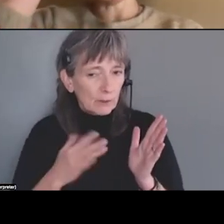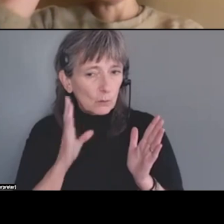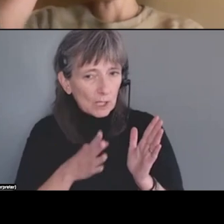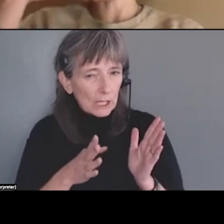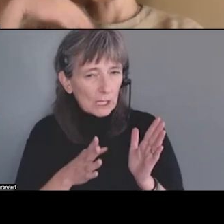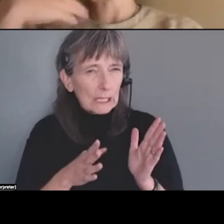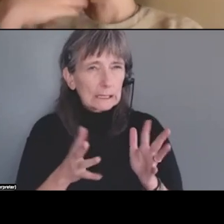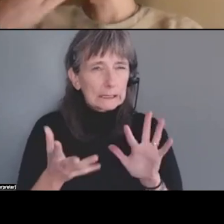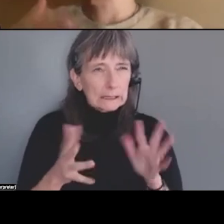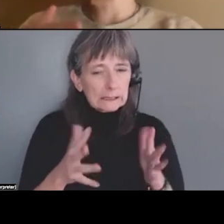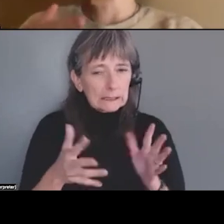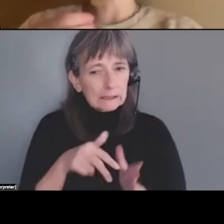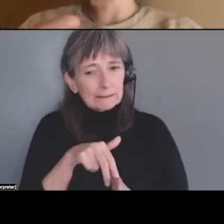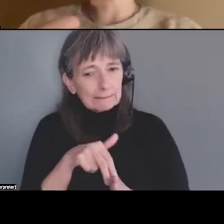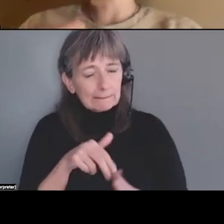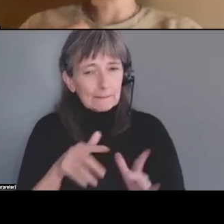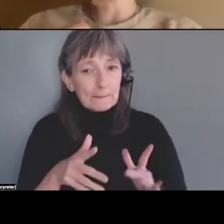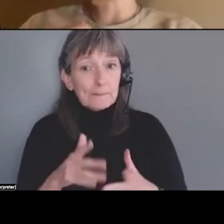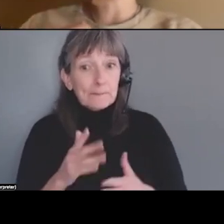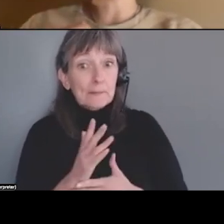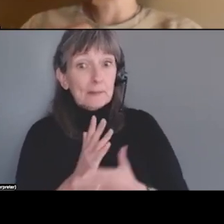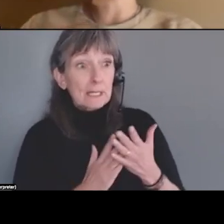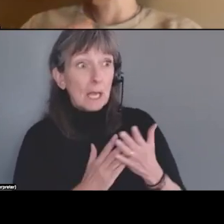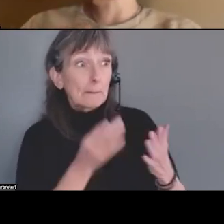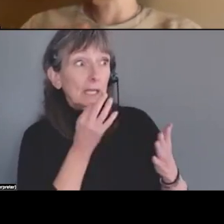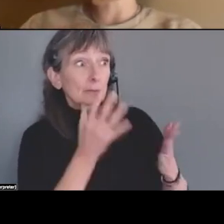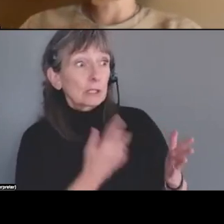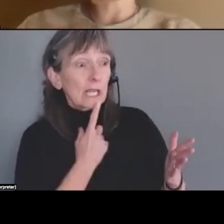the experts said, "Okay, everyone is doing it already anyway. Why should I say, 'Yeah,